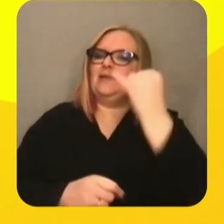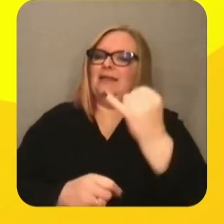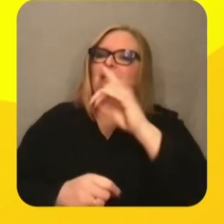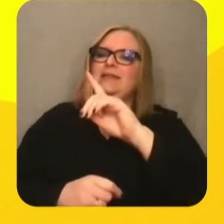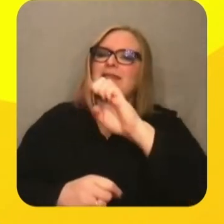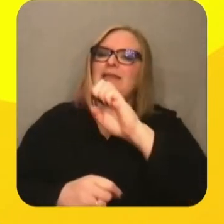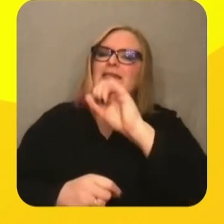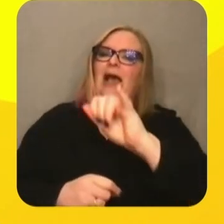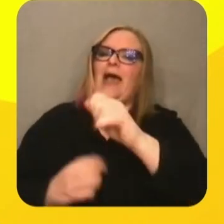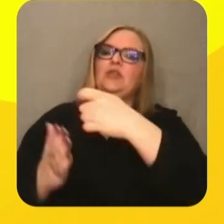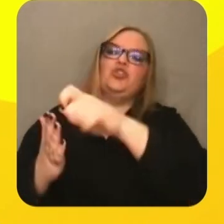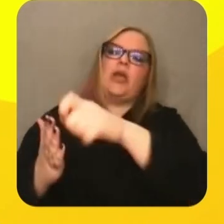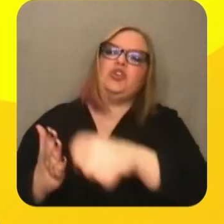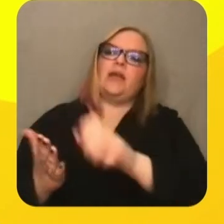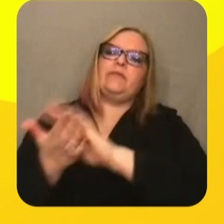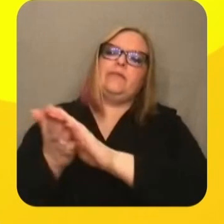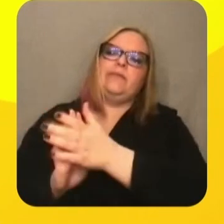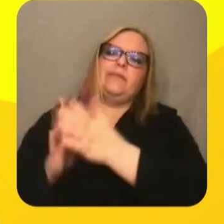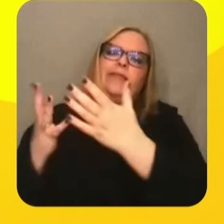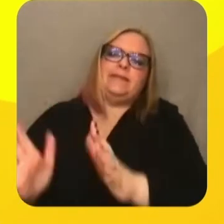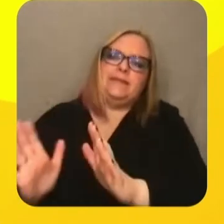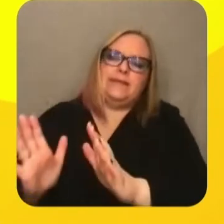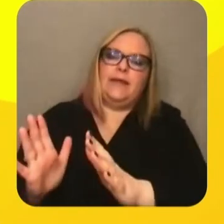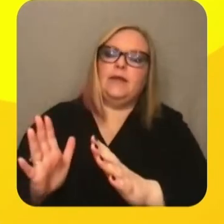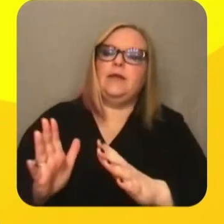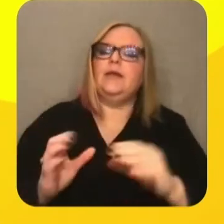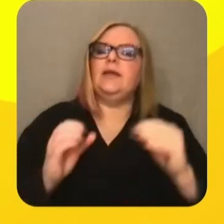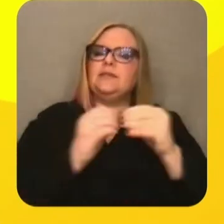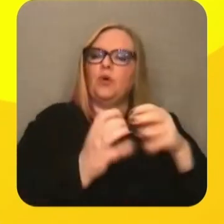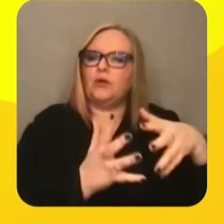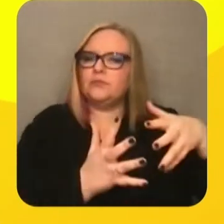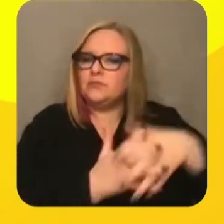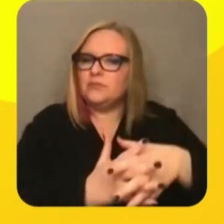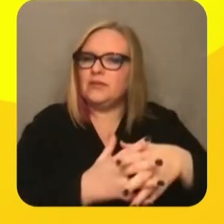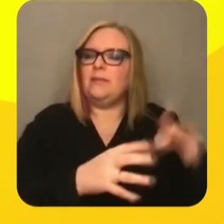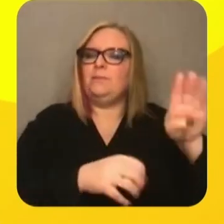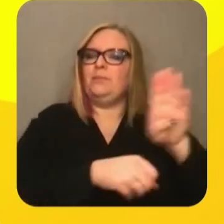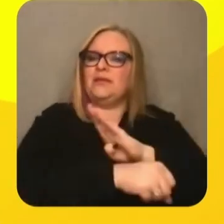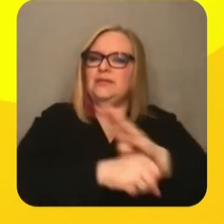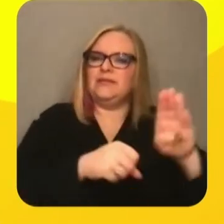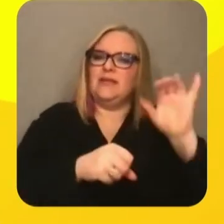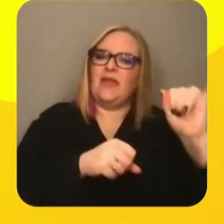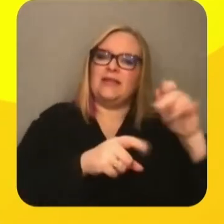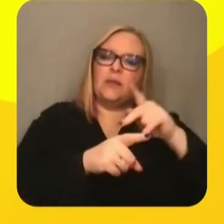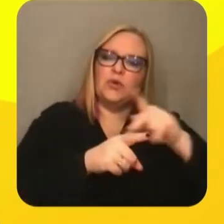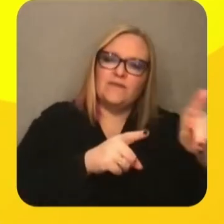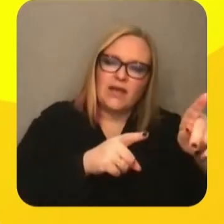This is very much a business-related area. It's a profession and it is a practice that is committed